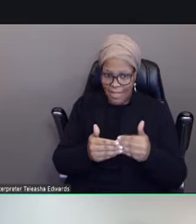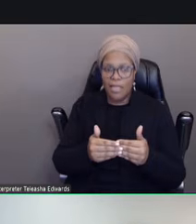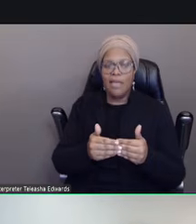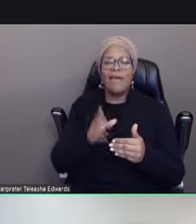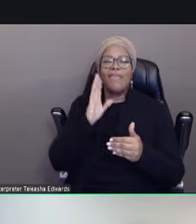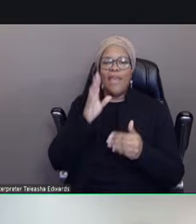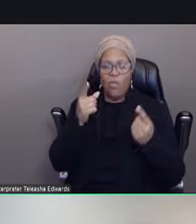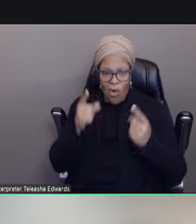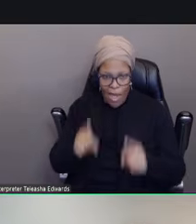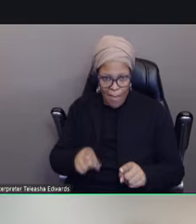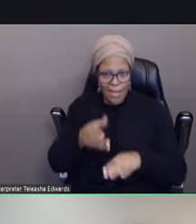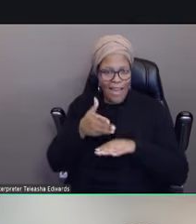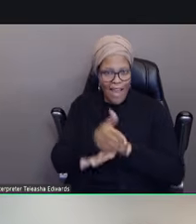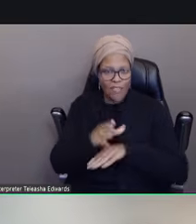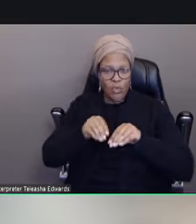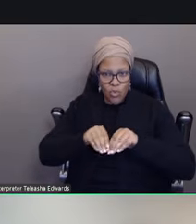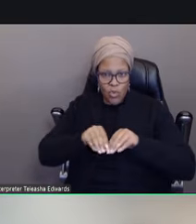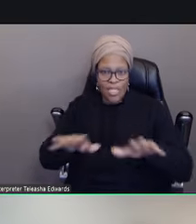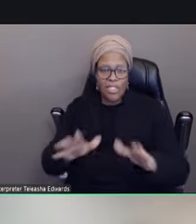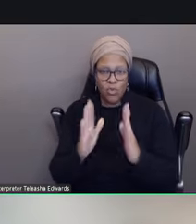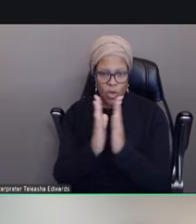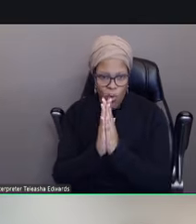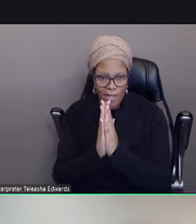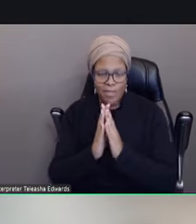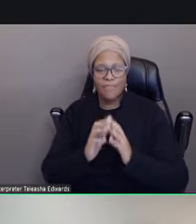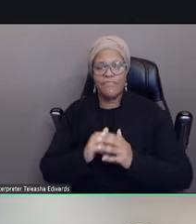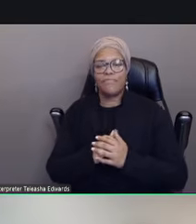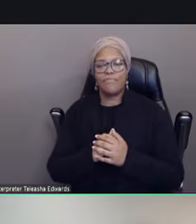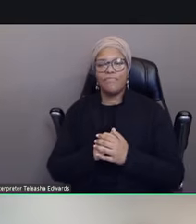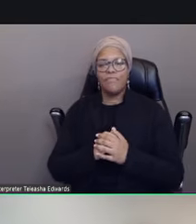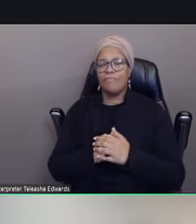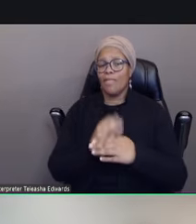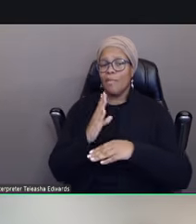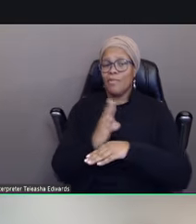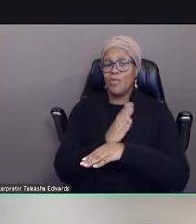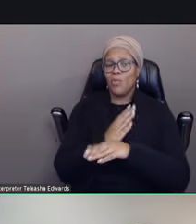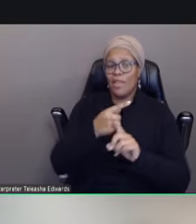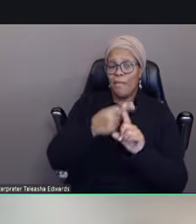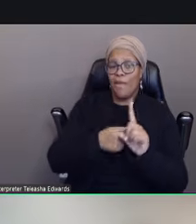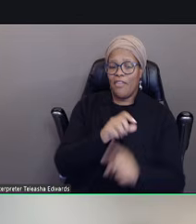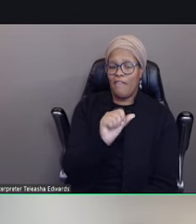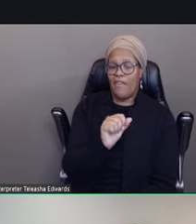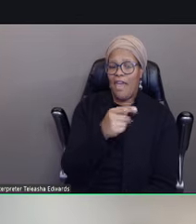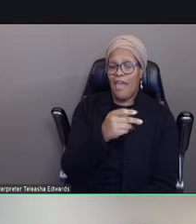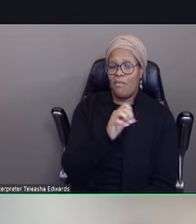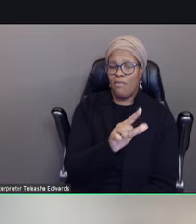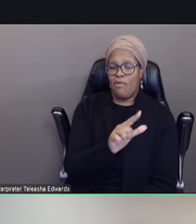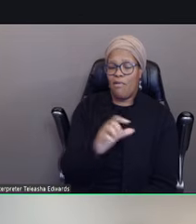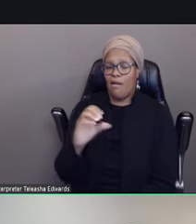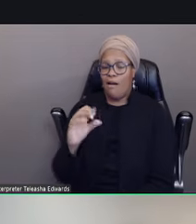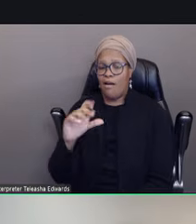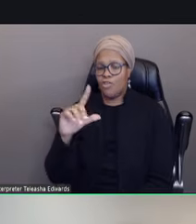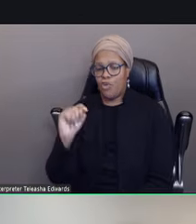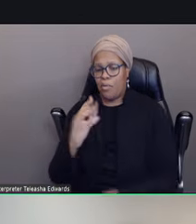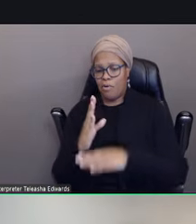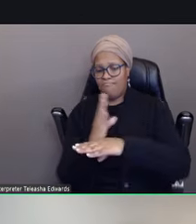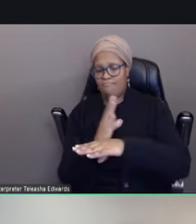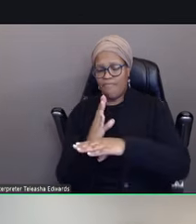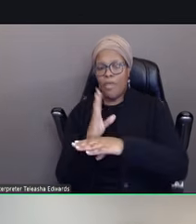for application. Between April and October of this year, we will be focusing in on additional